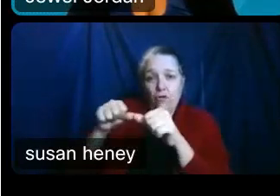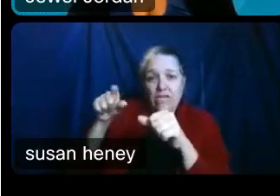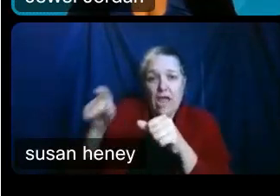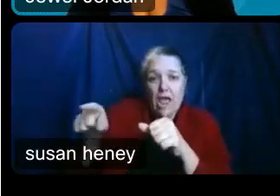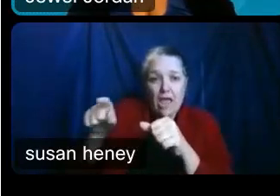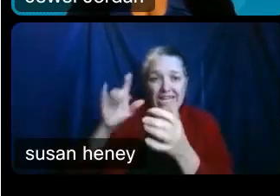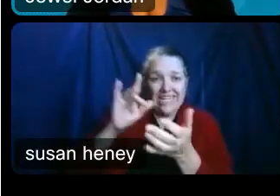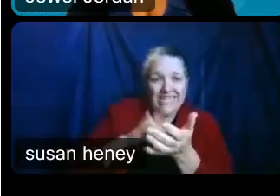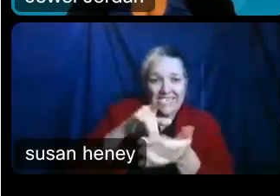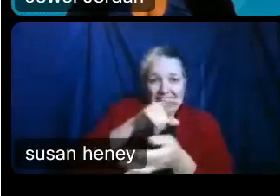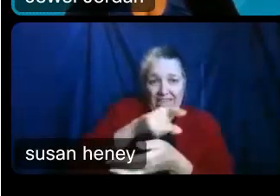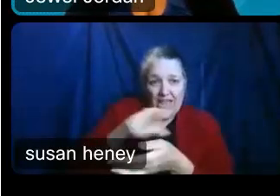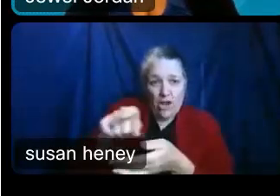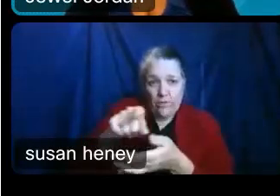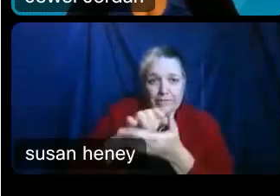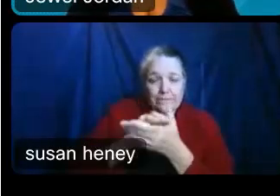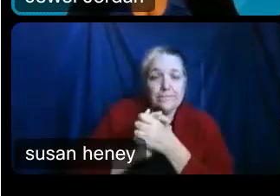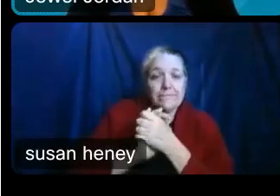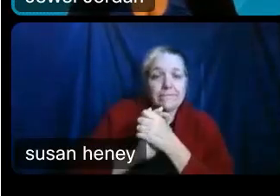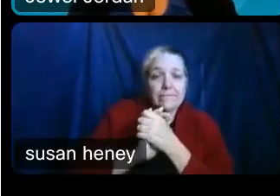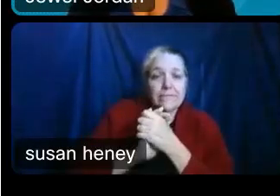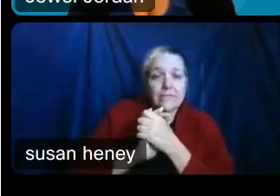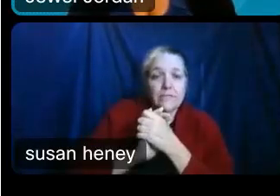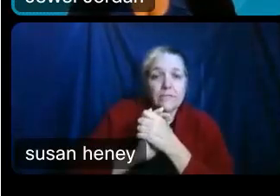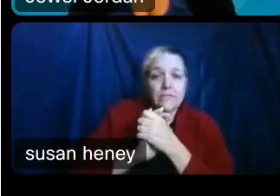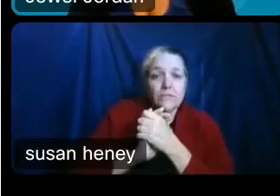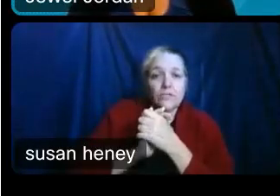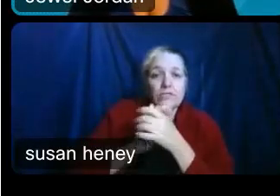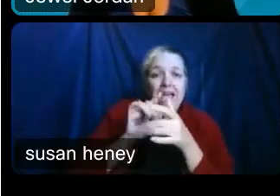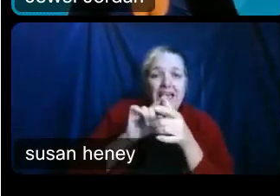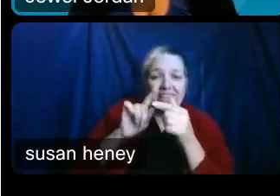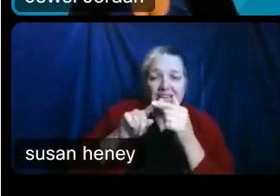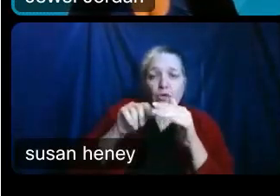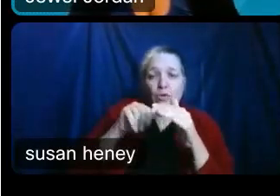then embargoed releases. After signing in, you'll have access to embargo data and other